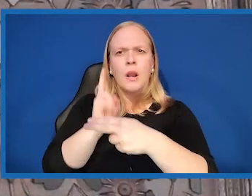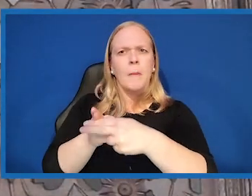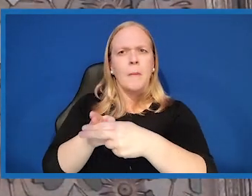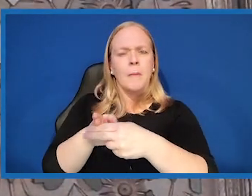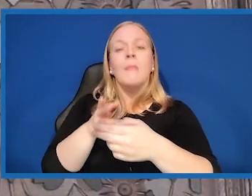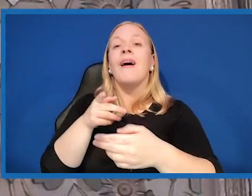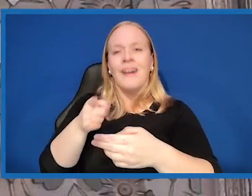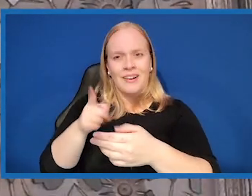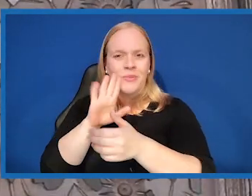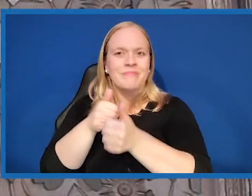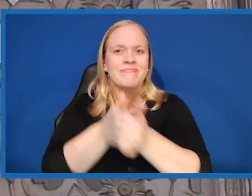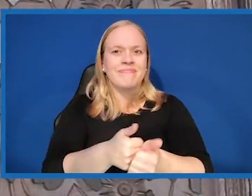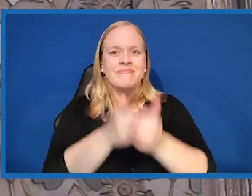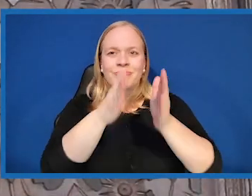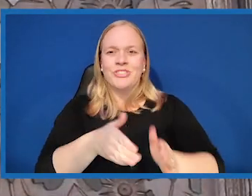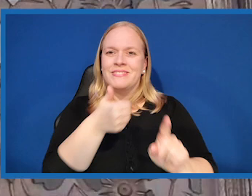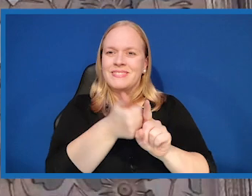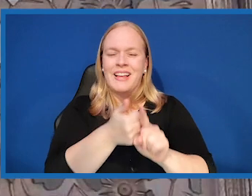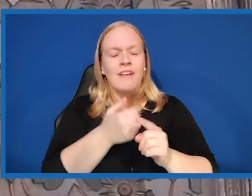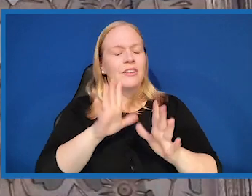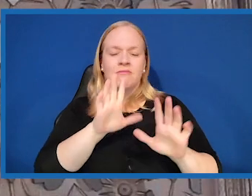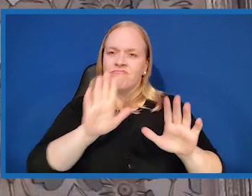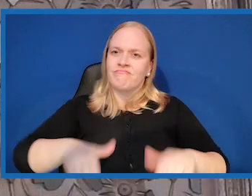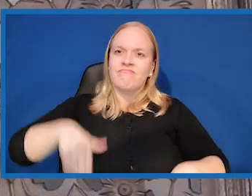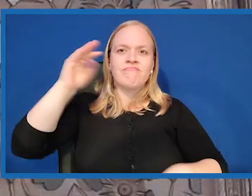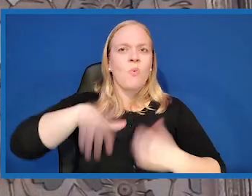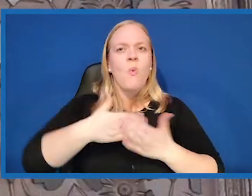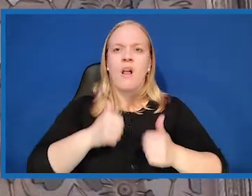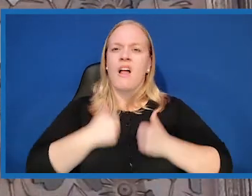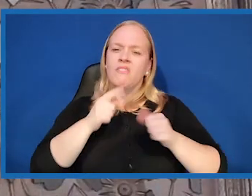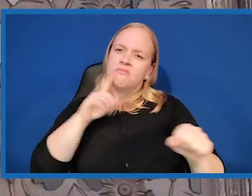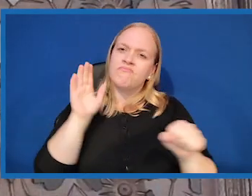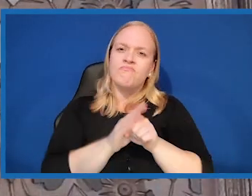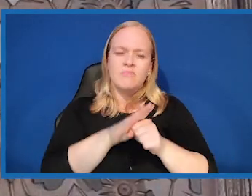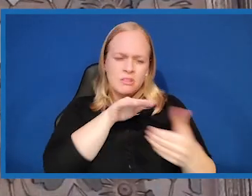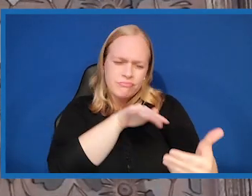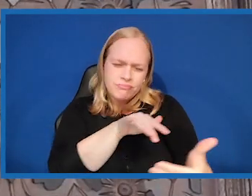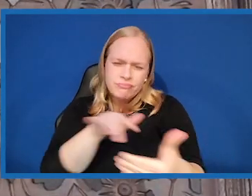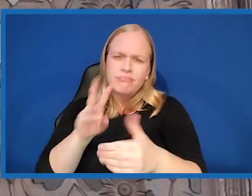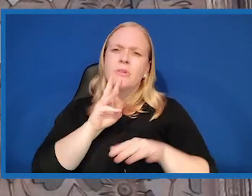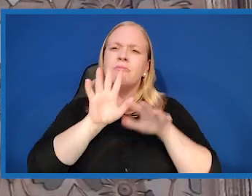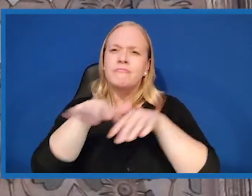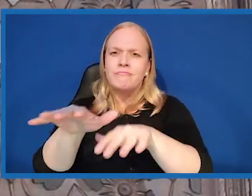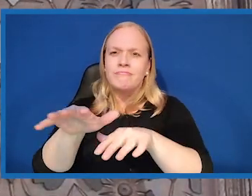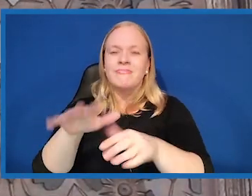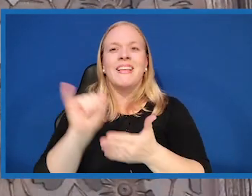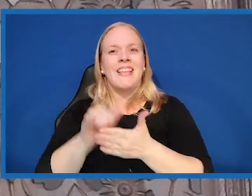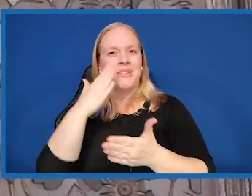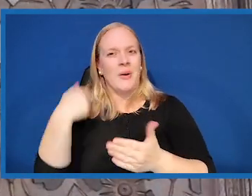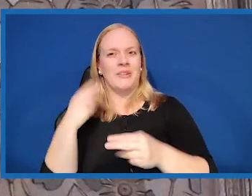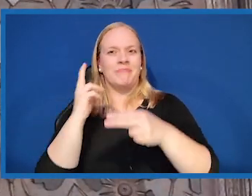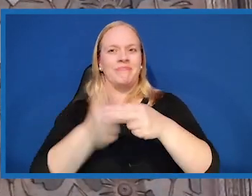THAT IS WHY NASA'S EUROPEAN PARTNERS ON THIS MISSION, NAMED SENTINEL-6A SATELLITE IN HONOR OF MICHAEL FREILICH,